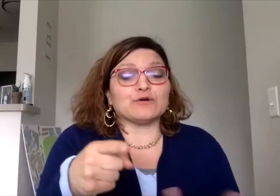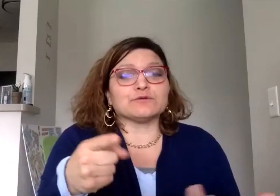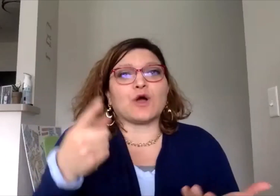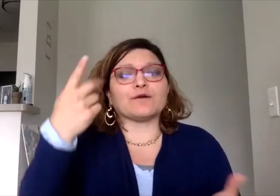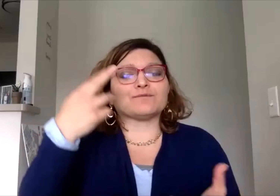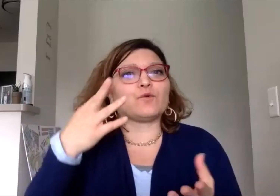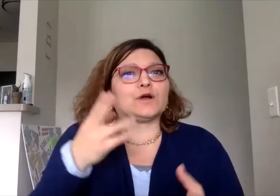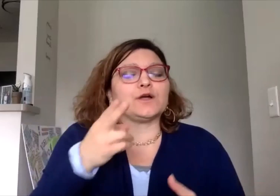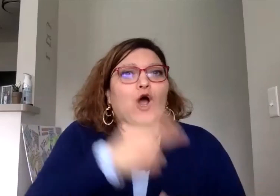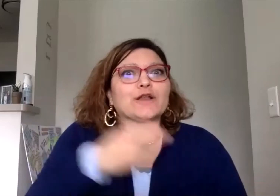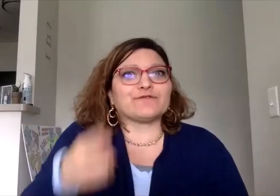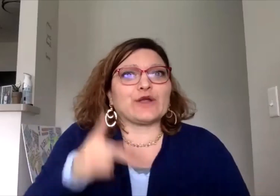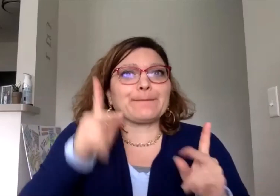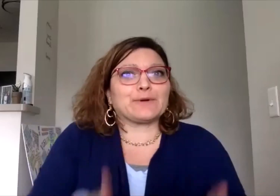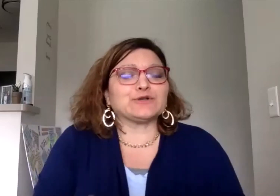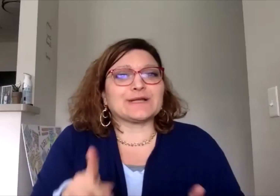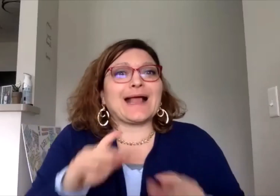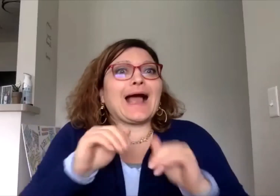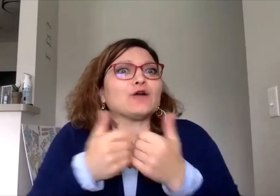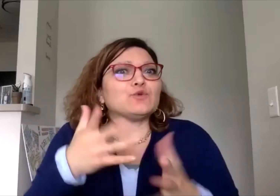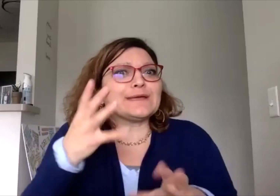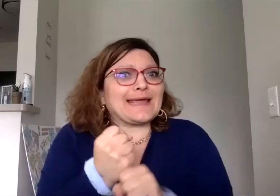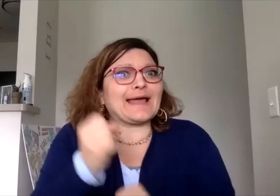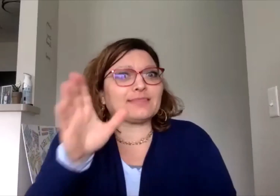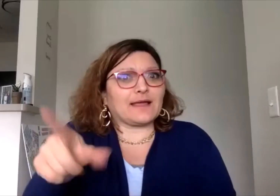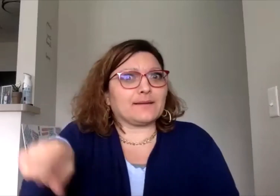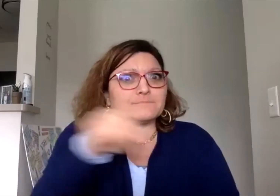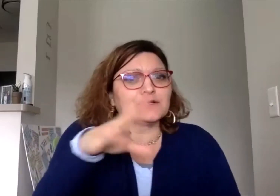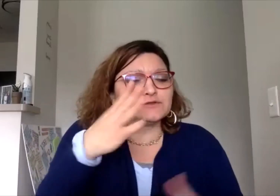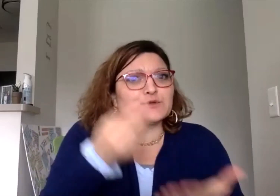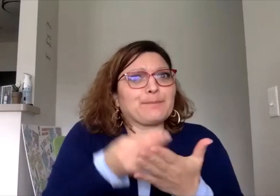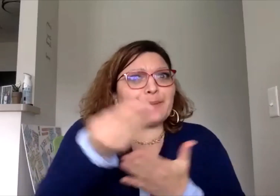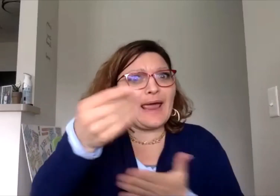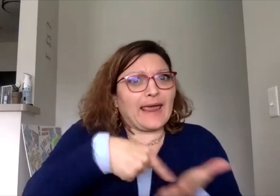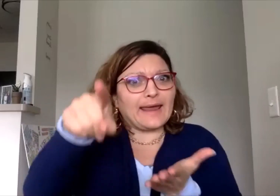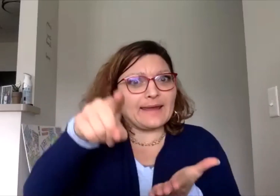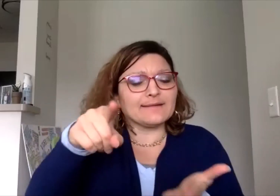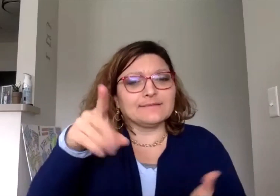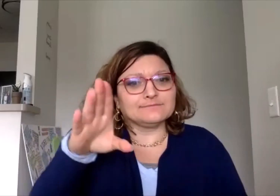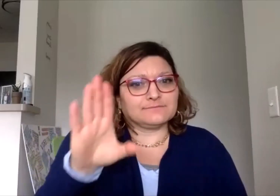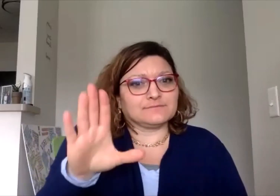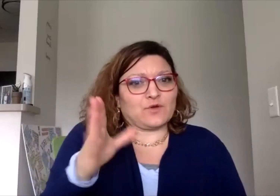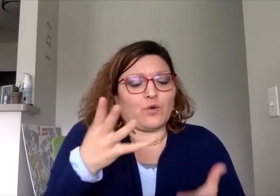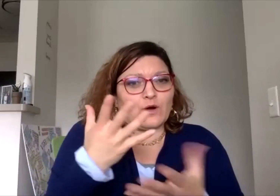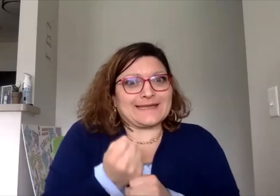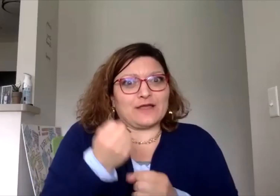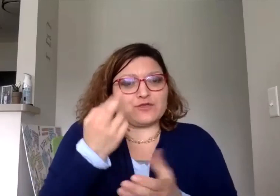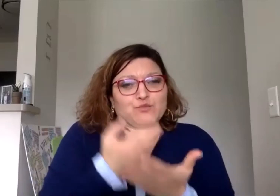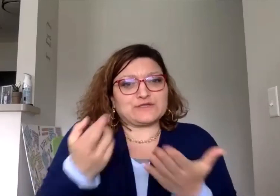know for a hard of hearing person how do we get them to pay or i guess the resources that